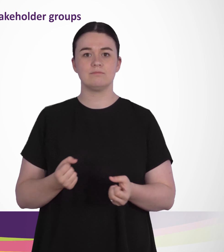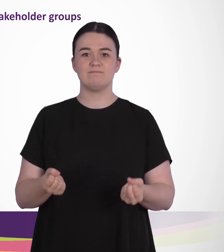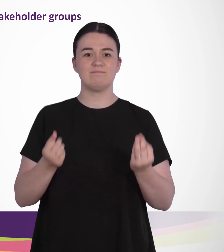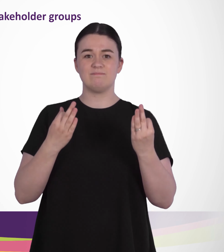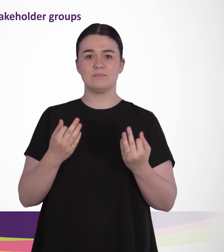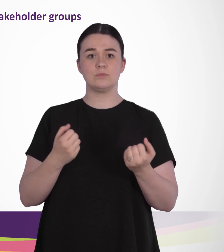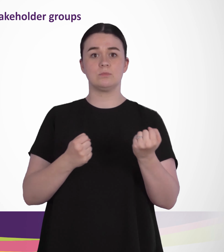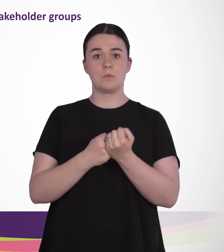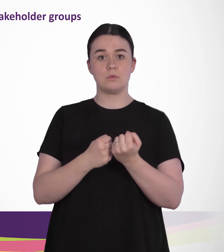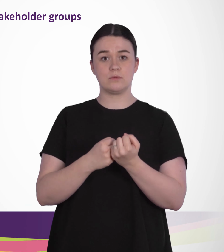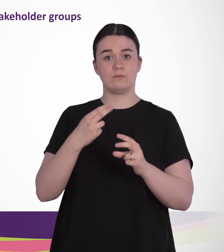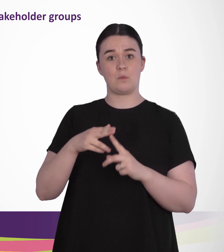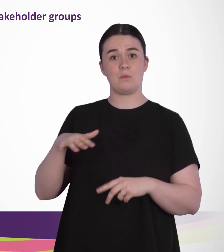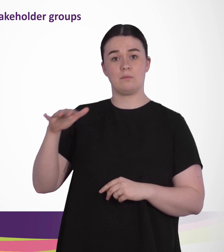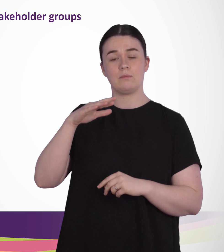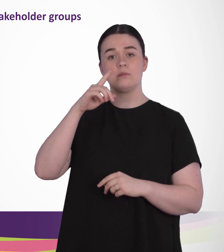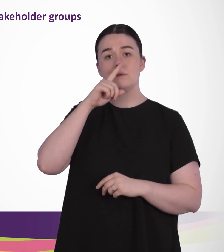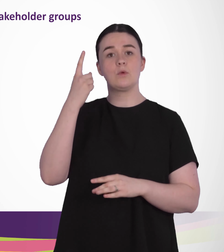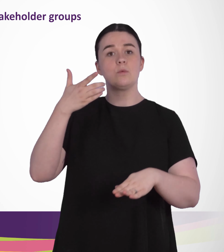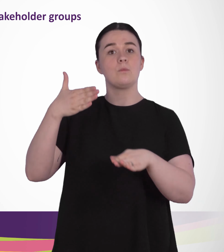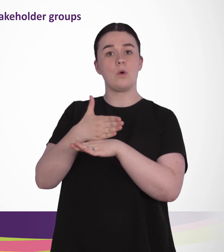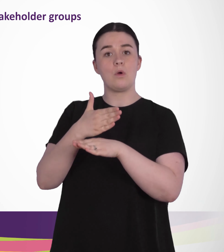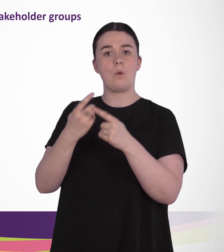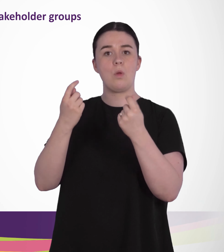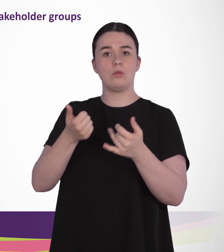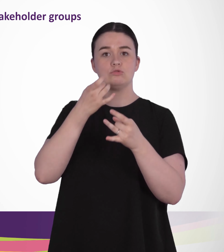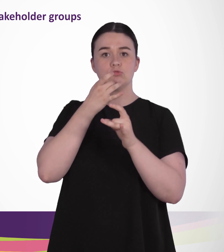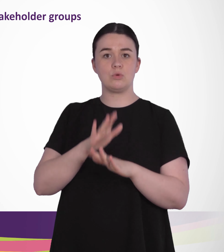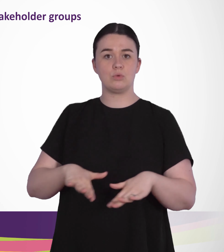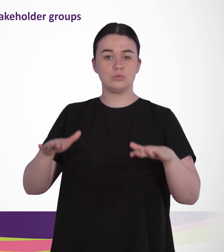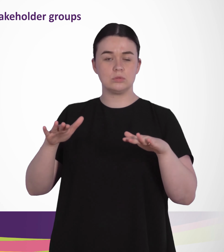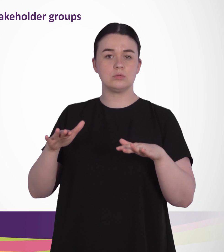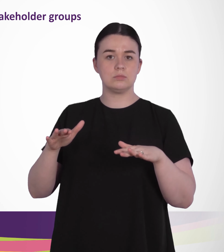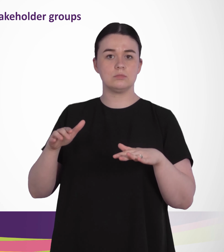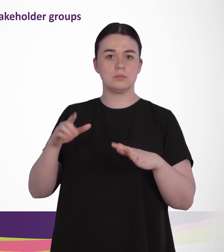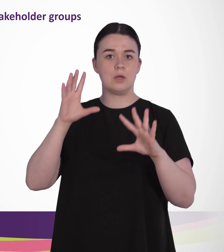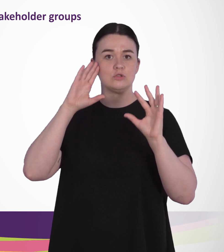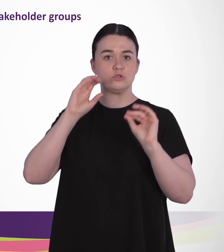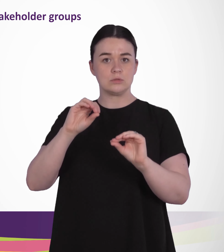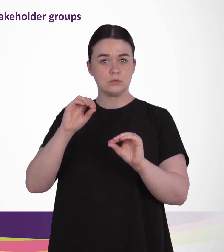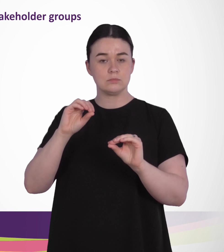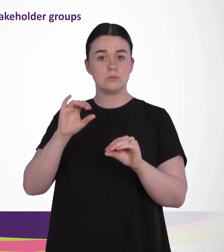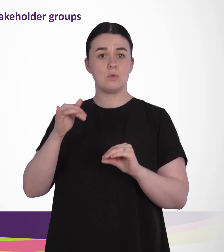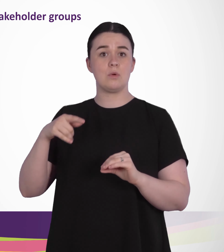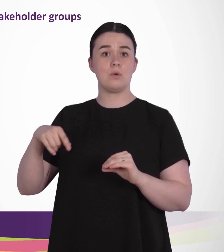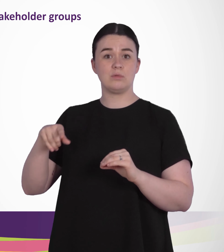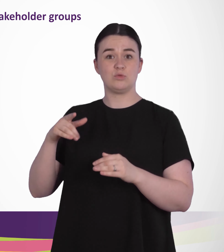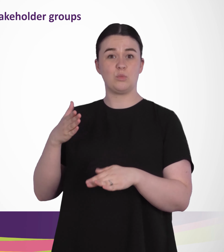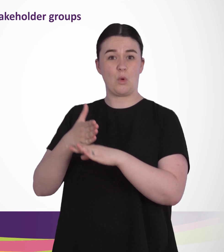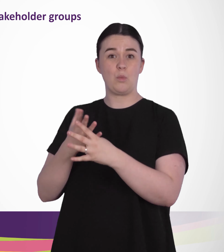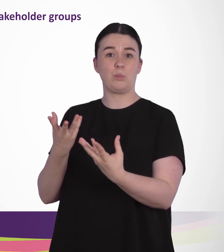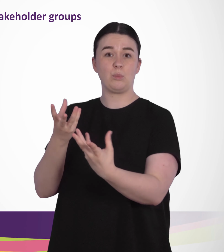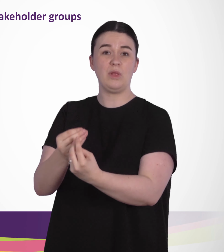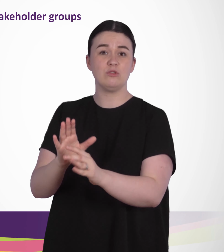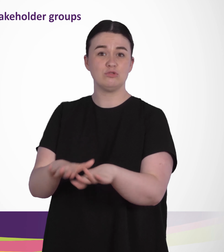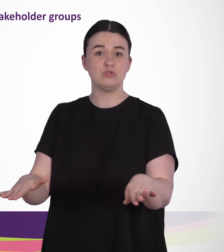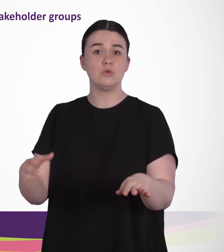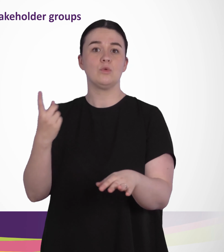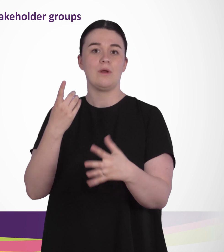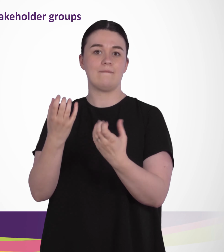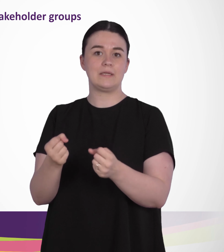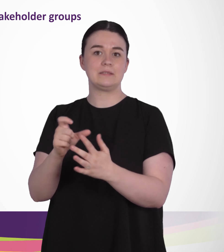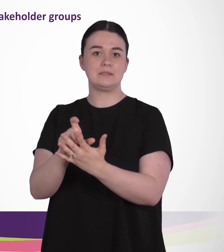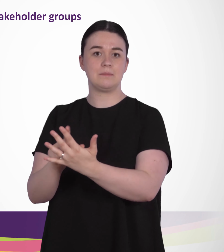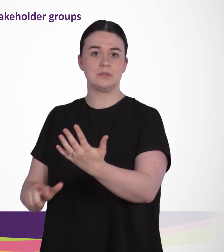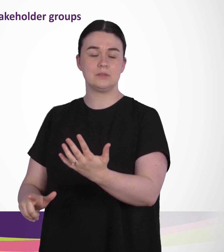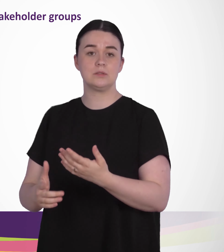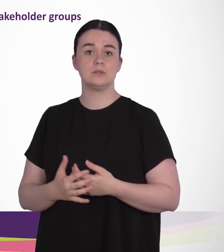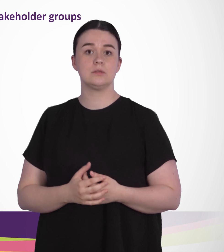lack of support for early childhood educators working with children with disabilities,